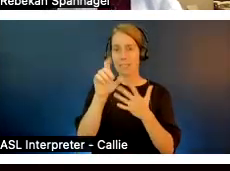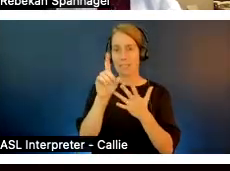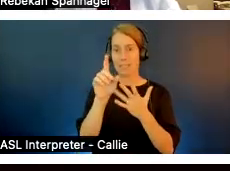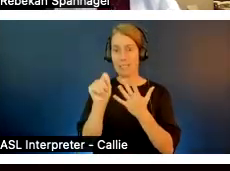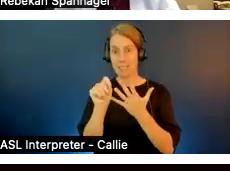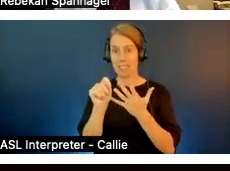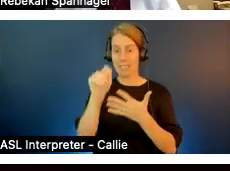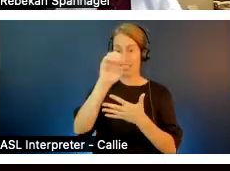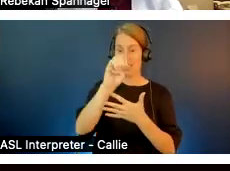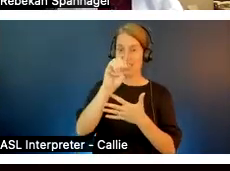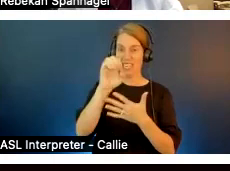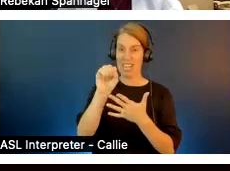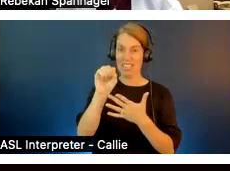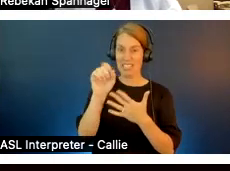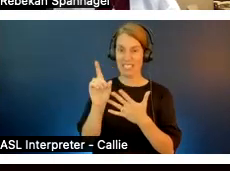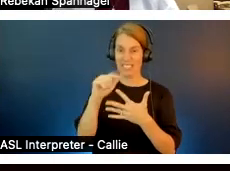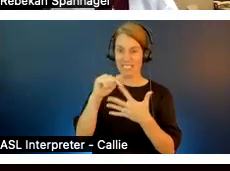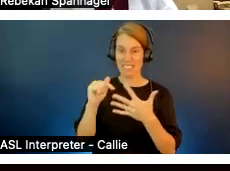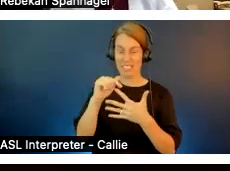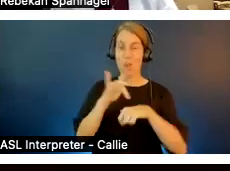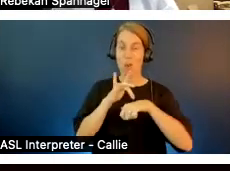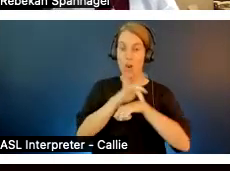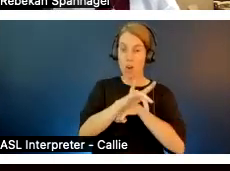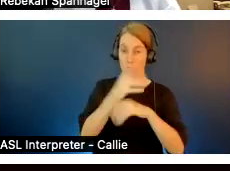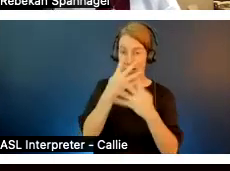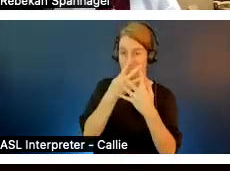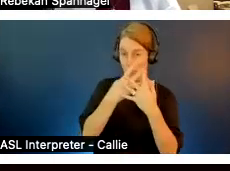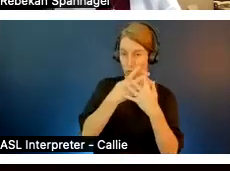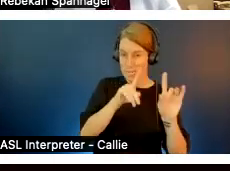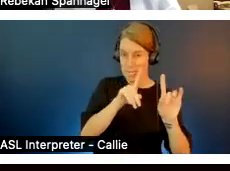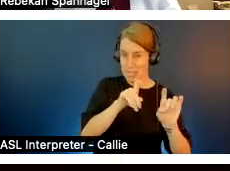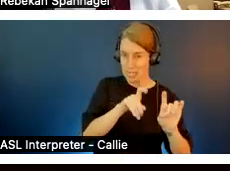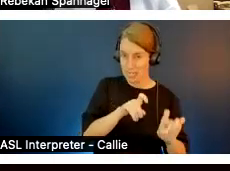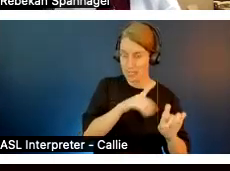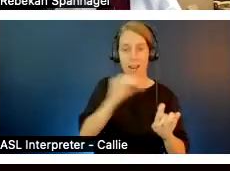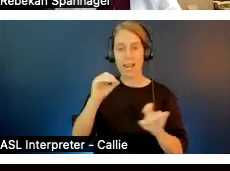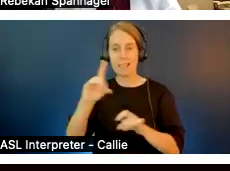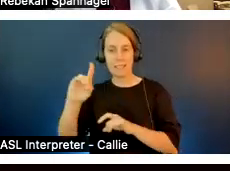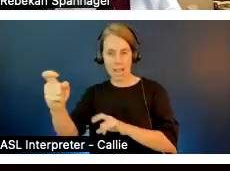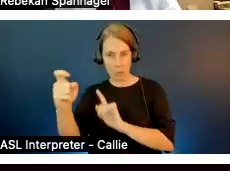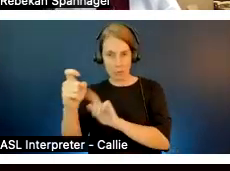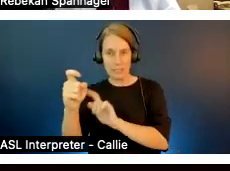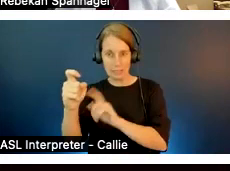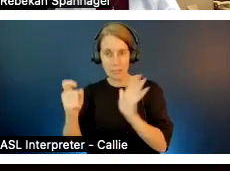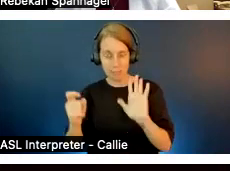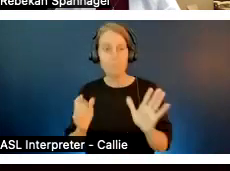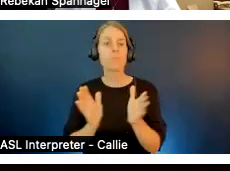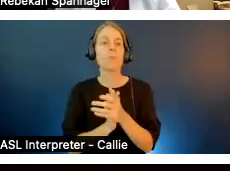early screening and diagnosis and so the epsdt program ensures that children have access to